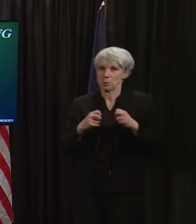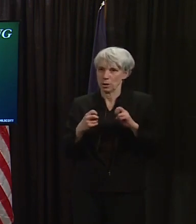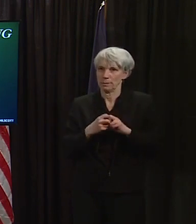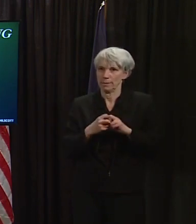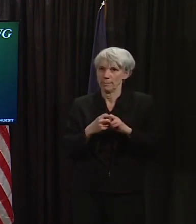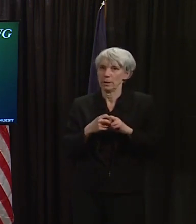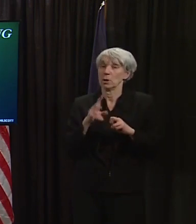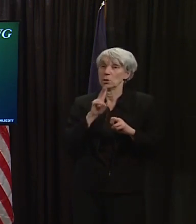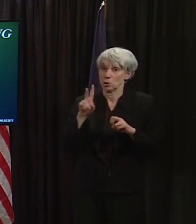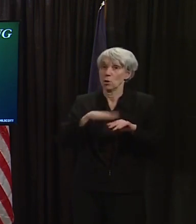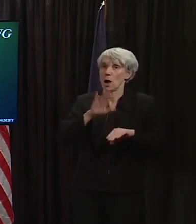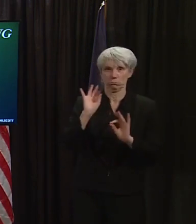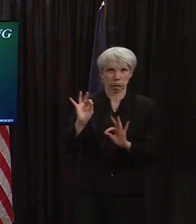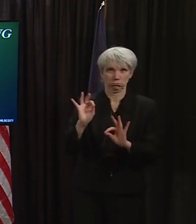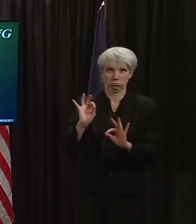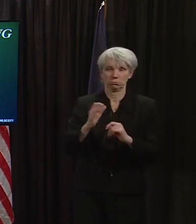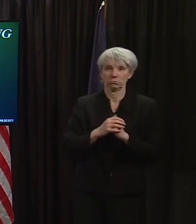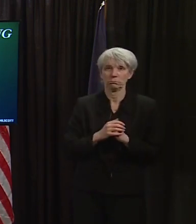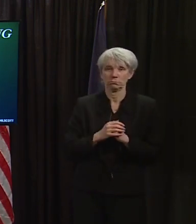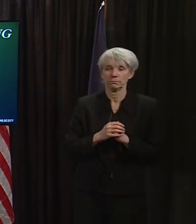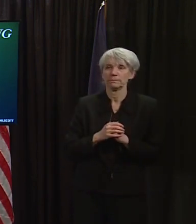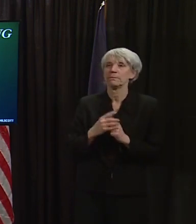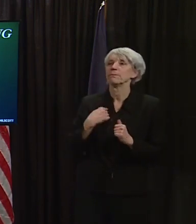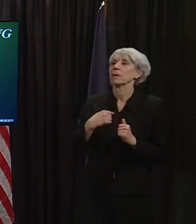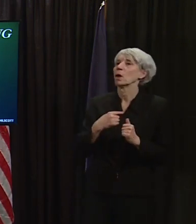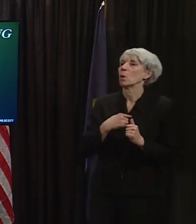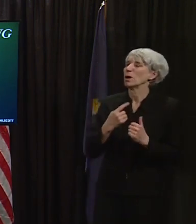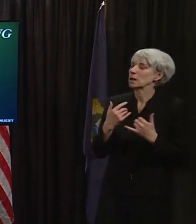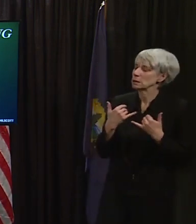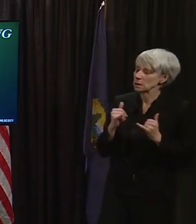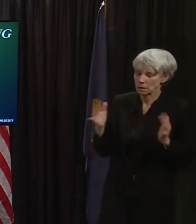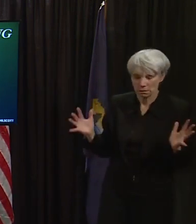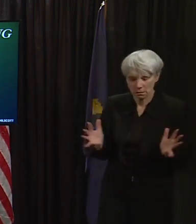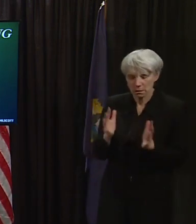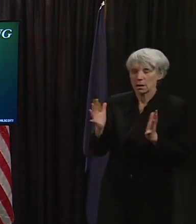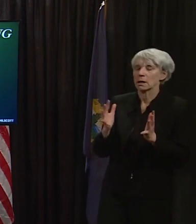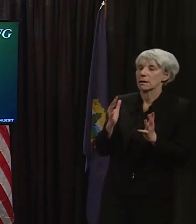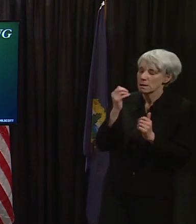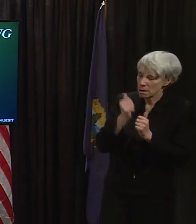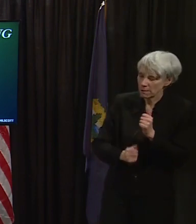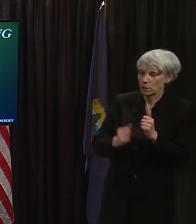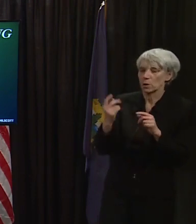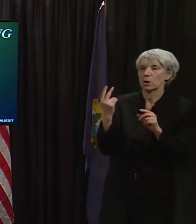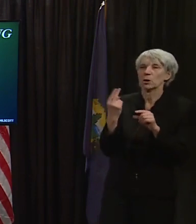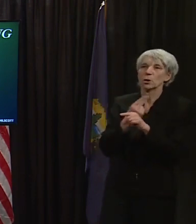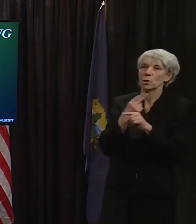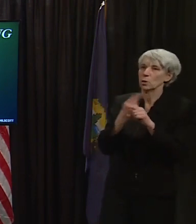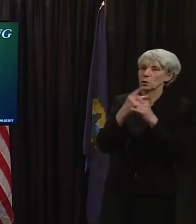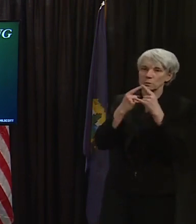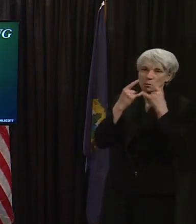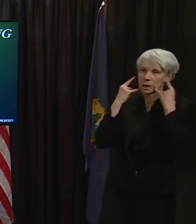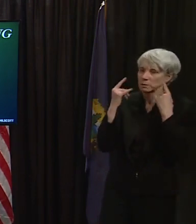We continue to strongly advocate for universal masking regardless of vaccine rate or vaccination status.